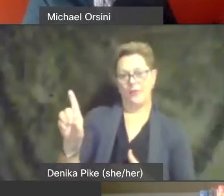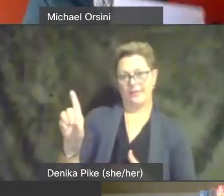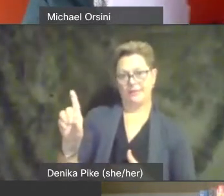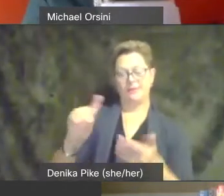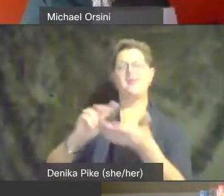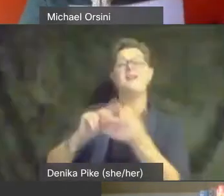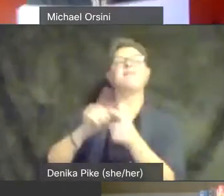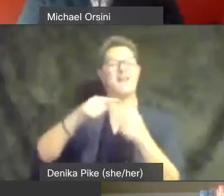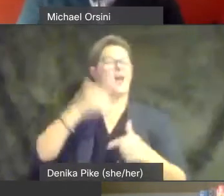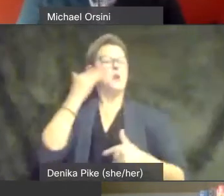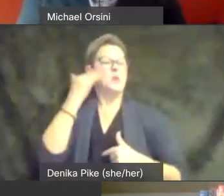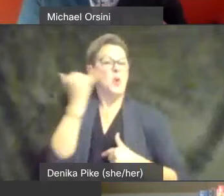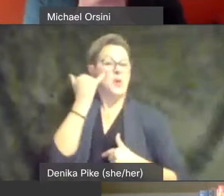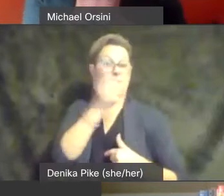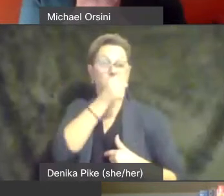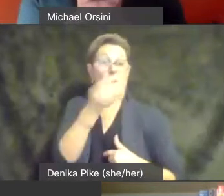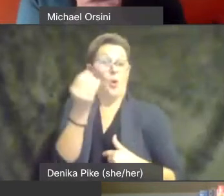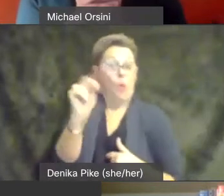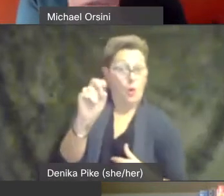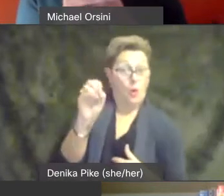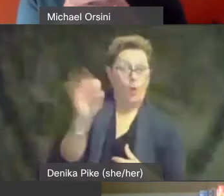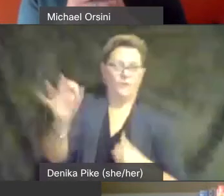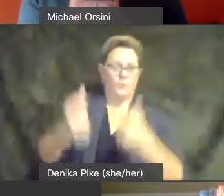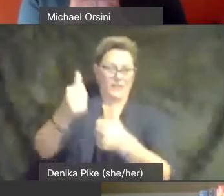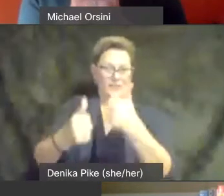So, without further ado, we'd like to start by introducing tonight's first presenter.